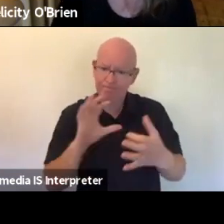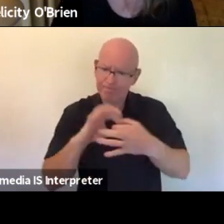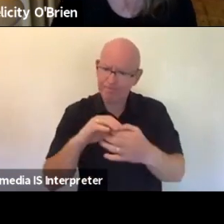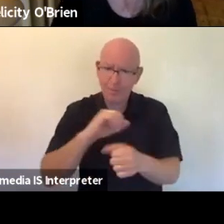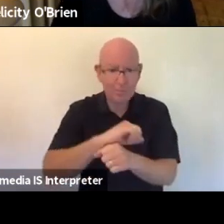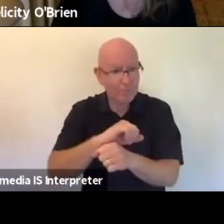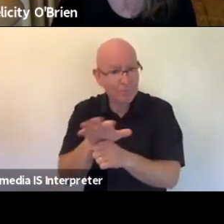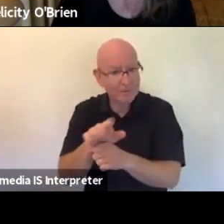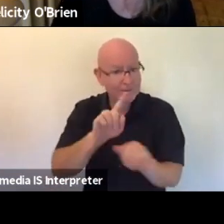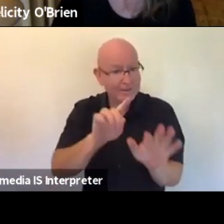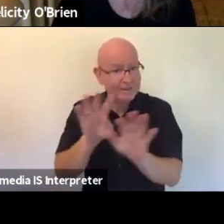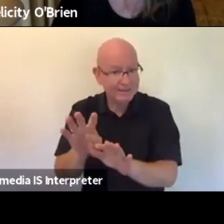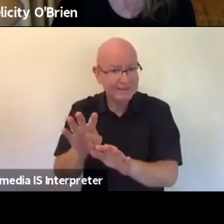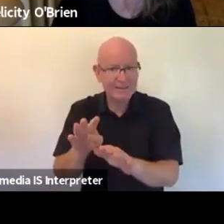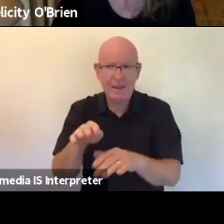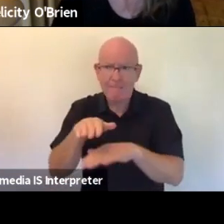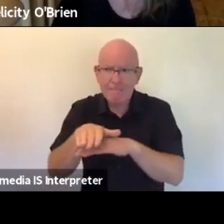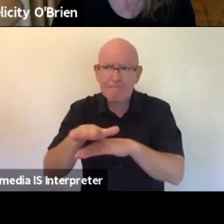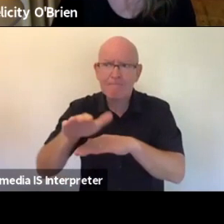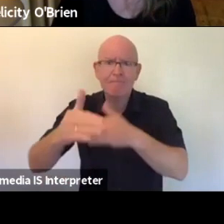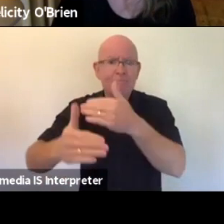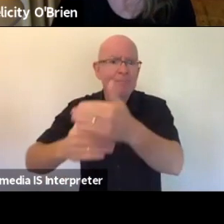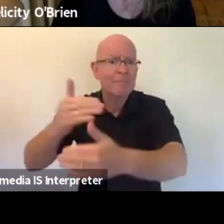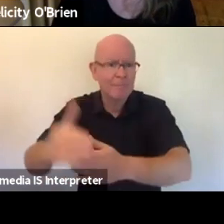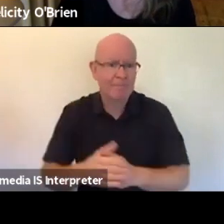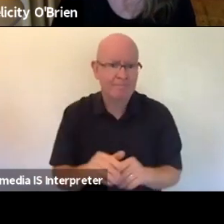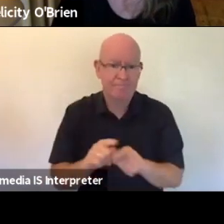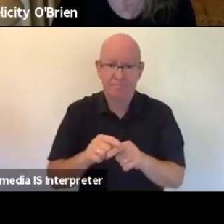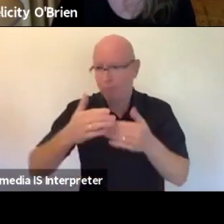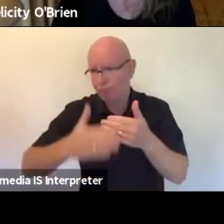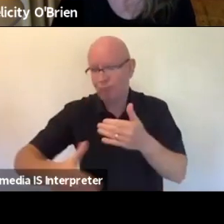Today we will have two sign language interpreters, signing in international sign language for you.